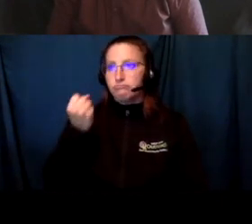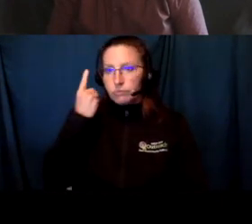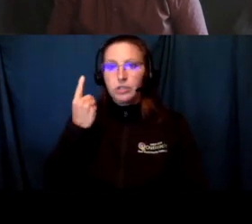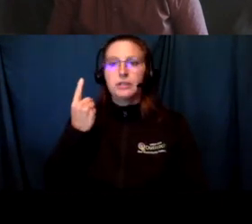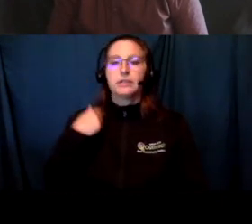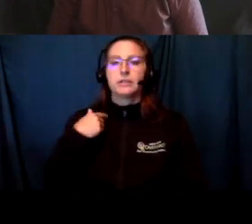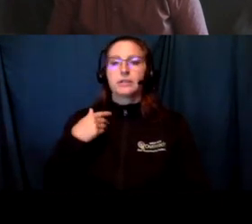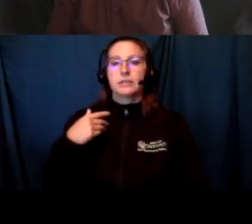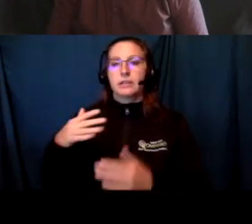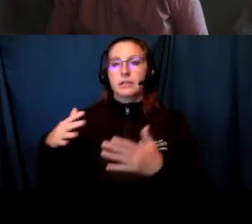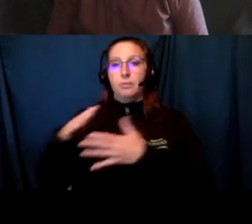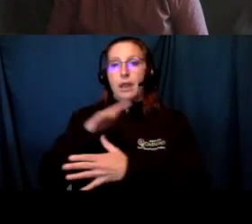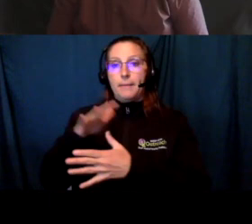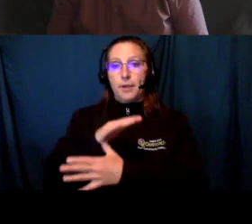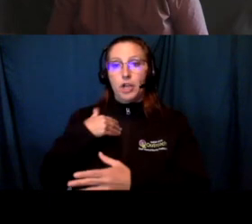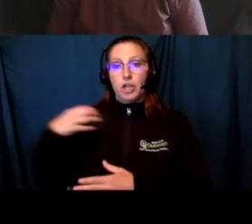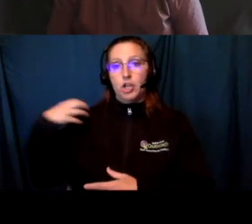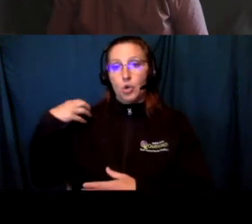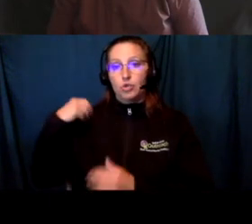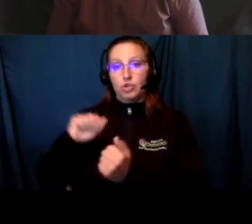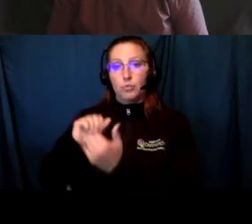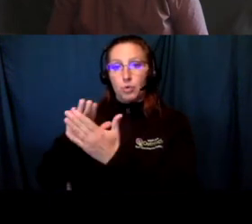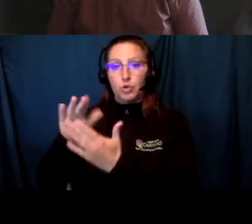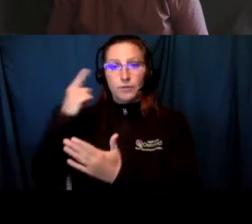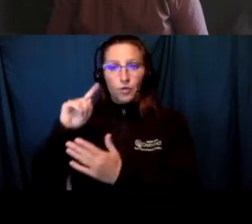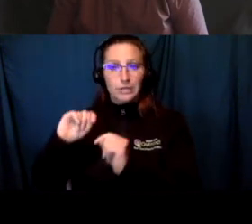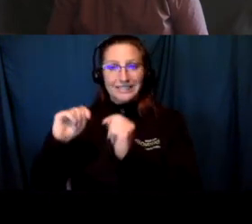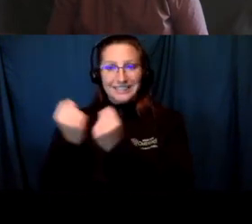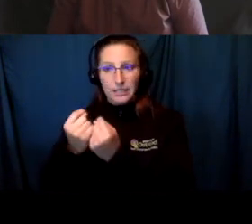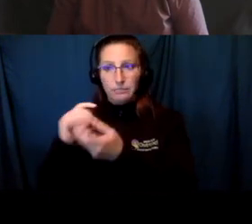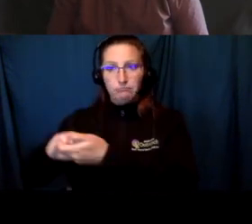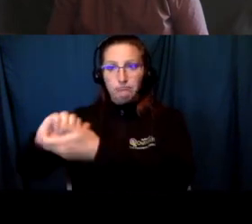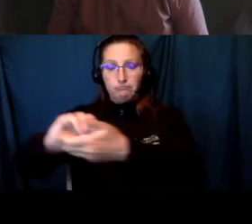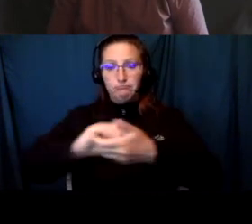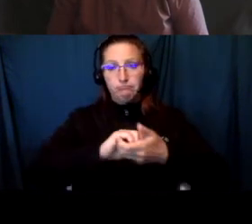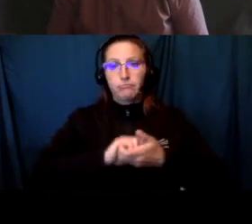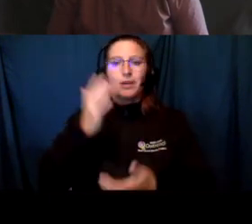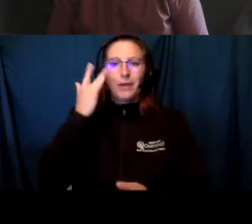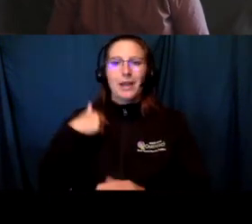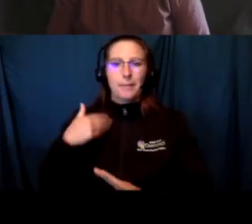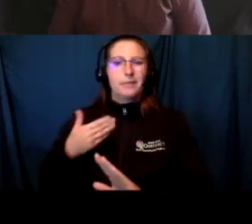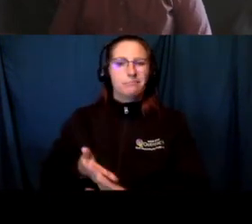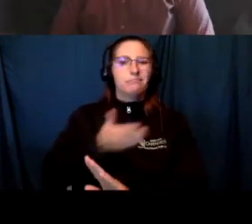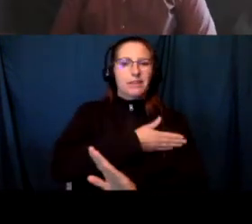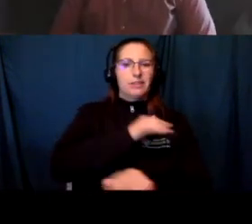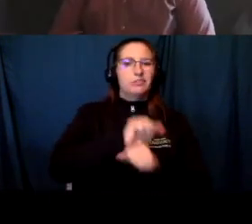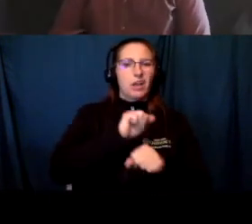approach to teaming as I've worked with it in the in my previous job. So we worked with